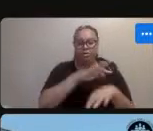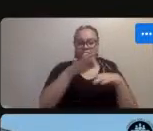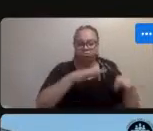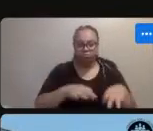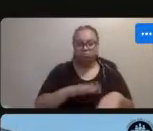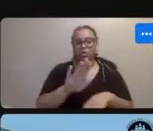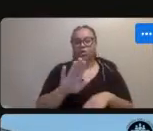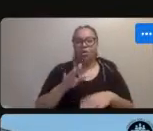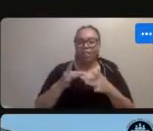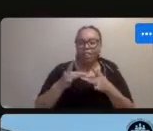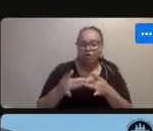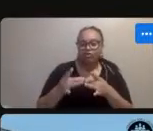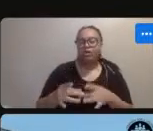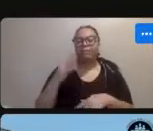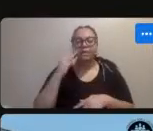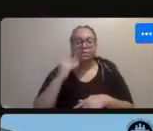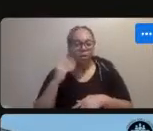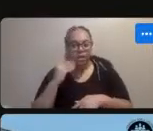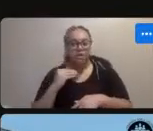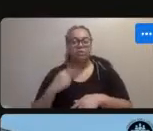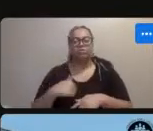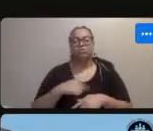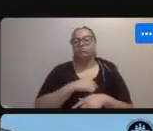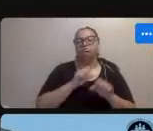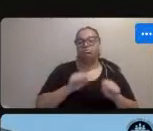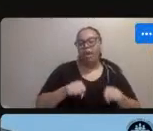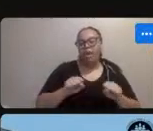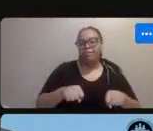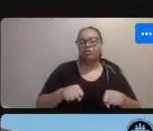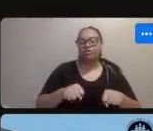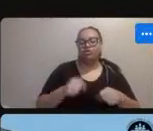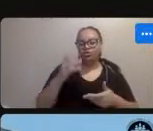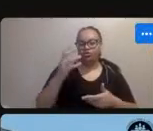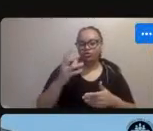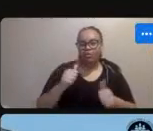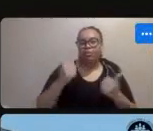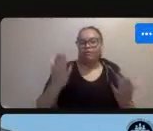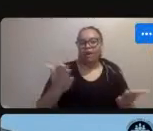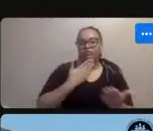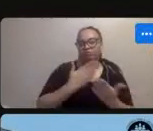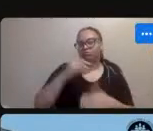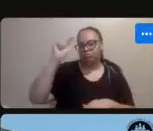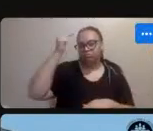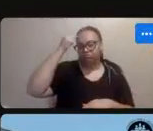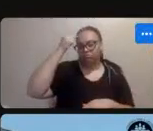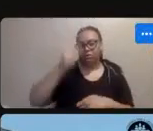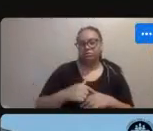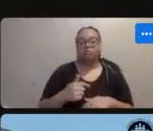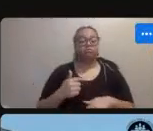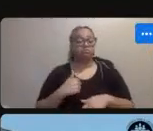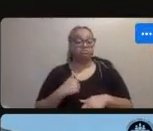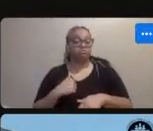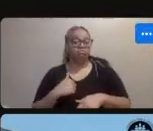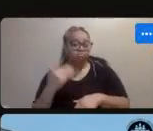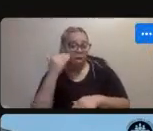YOU HOW YOU WILL CONTRIBUTE AS A MEMBER OF THE BOARD INCLUDING DETAILING YOUR LEADERSHIP OR